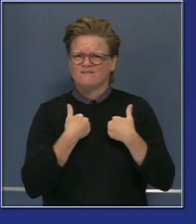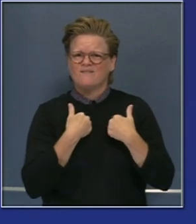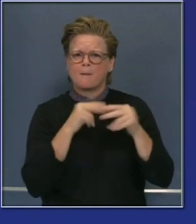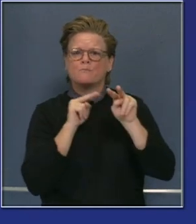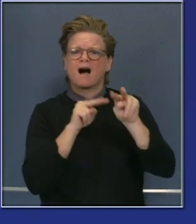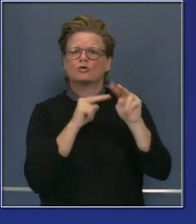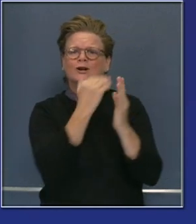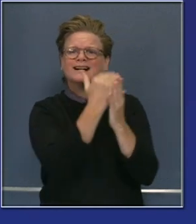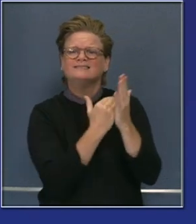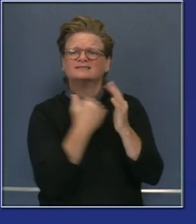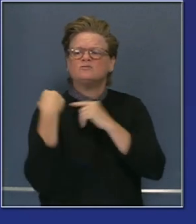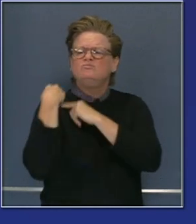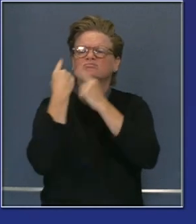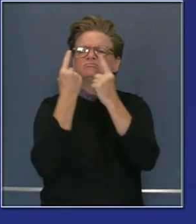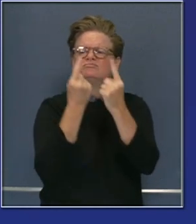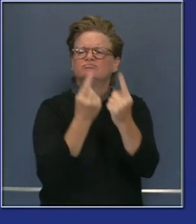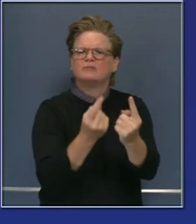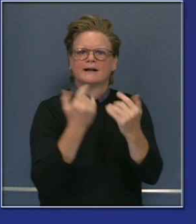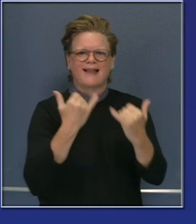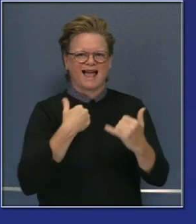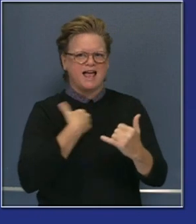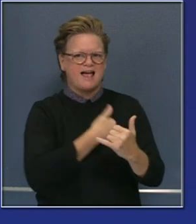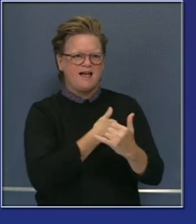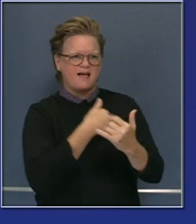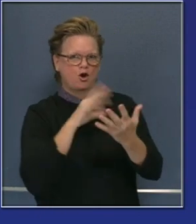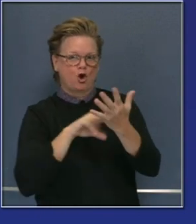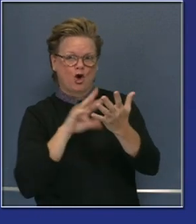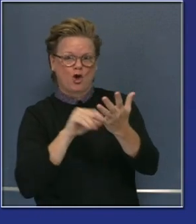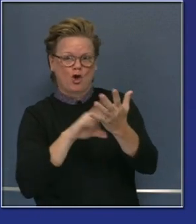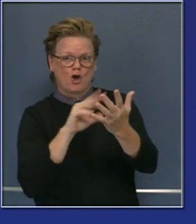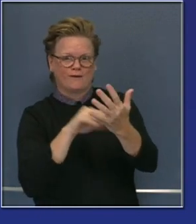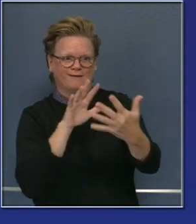ADJUST THE FRAMEWORKS FROM THE OLD MONITORING LIST TO A MORE